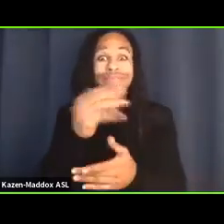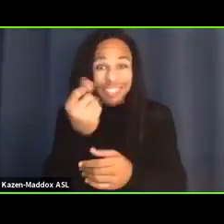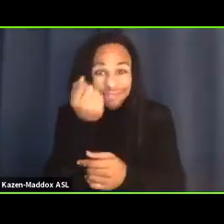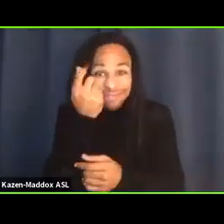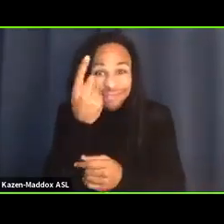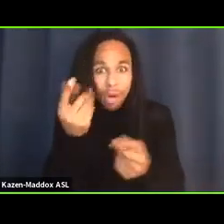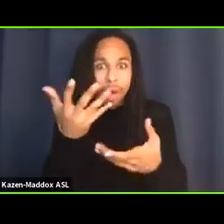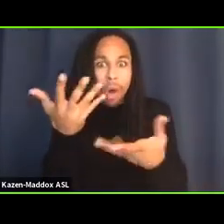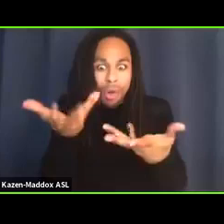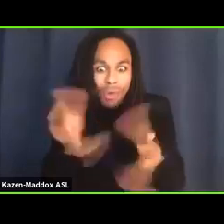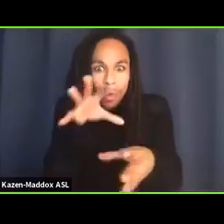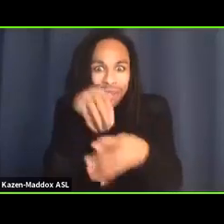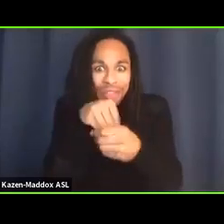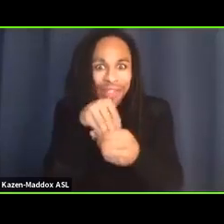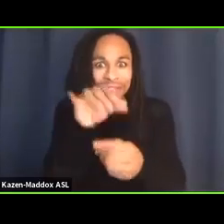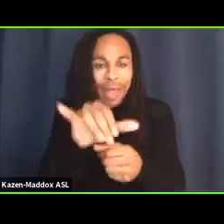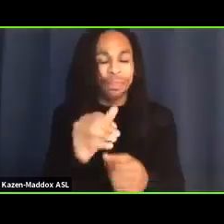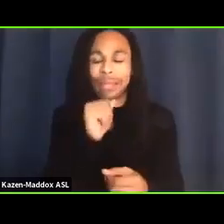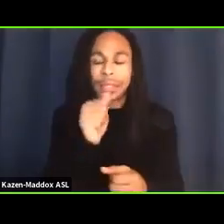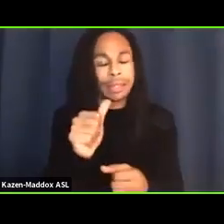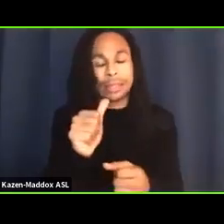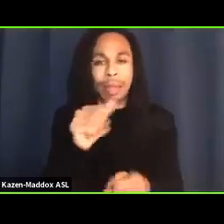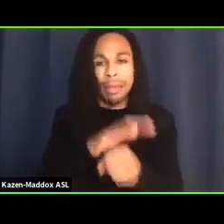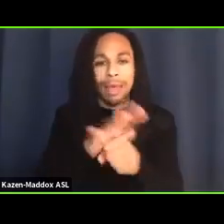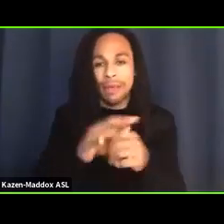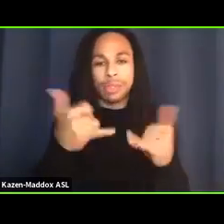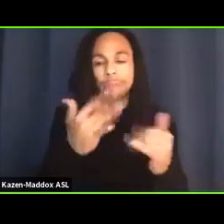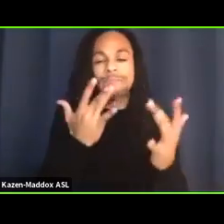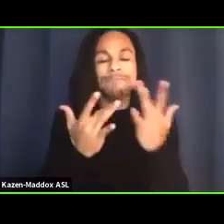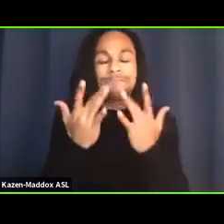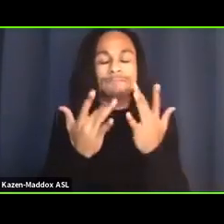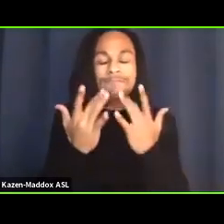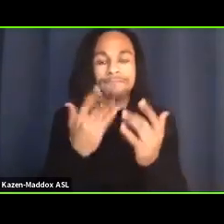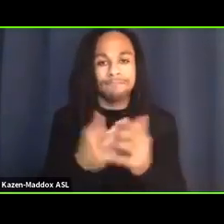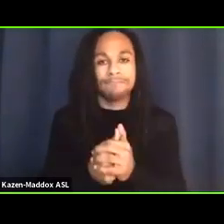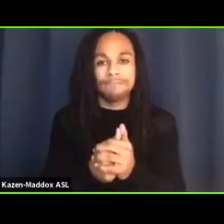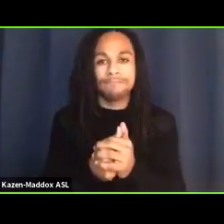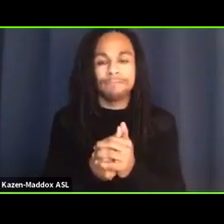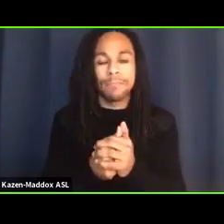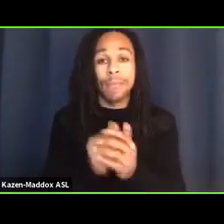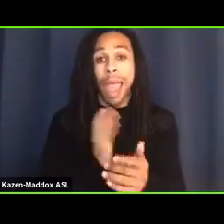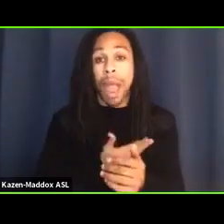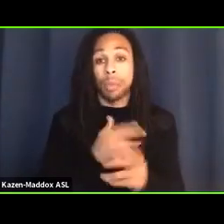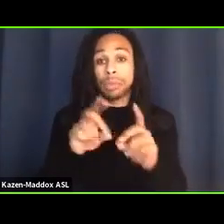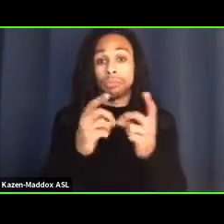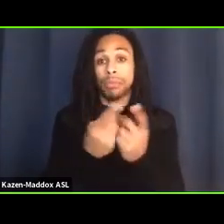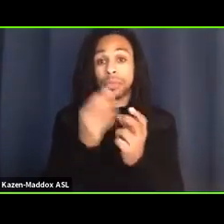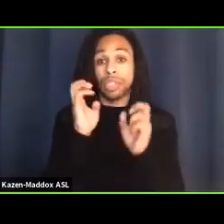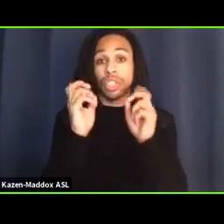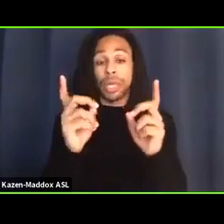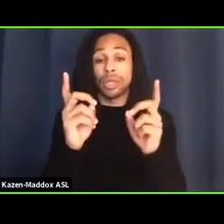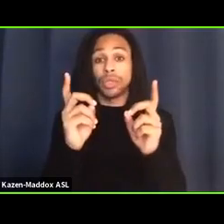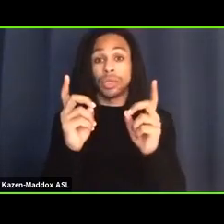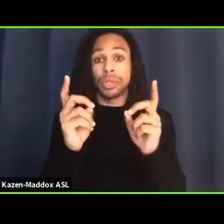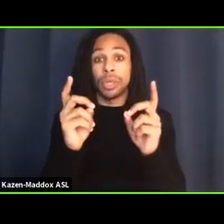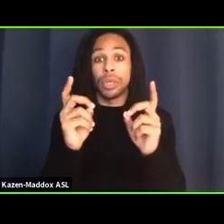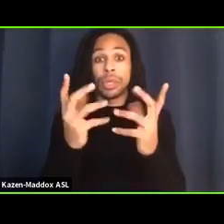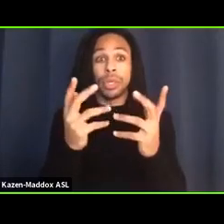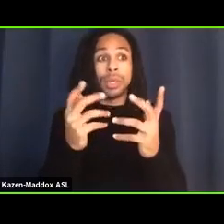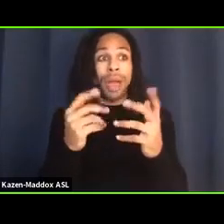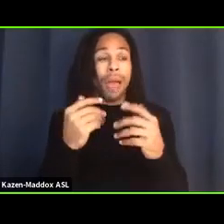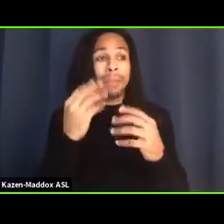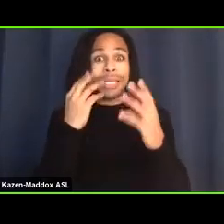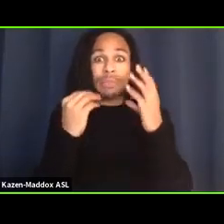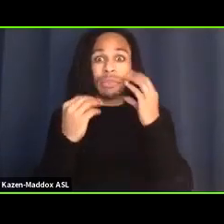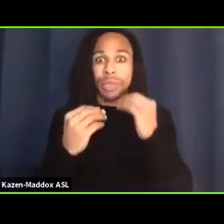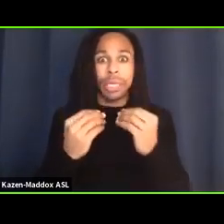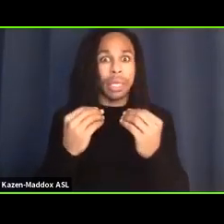in the United States and it has set an important precedent in the arts. It is one of the largest